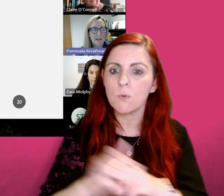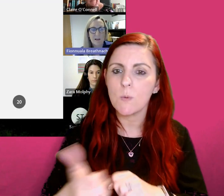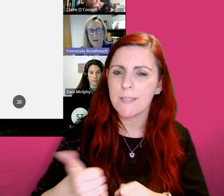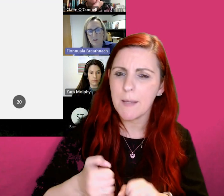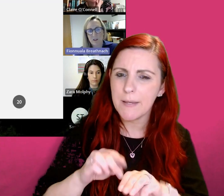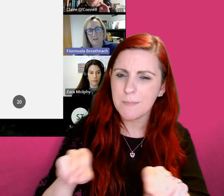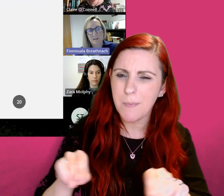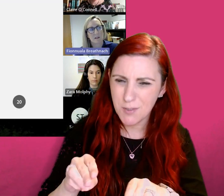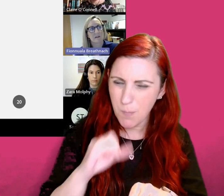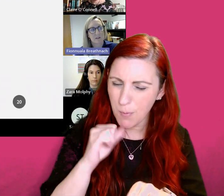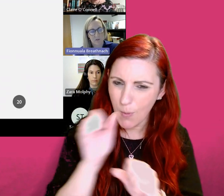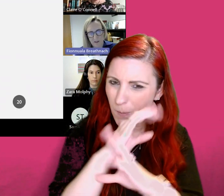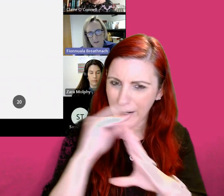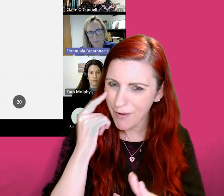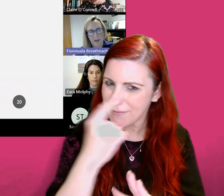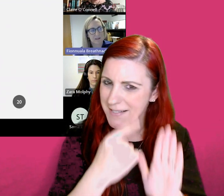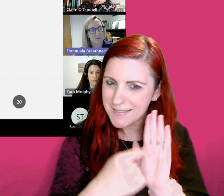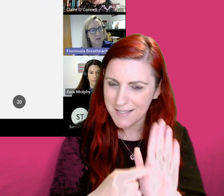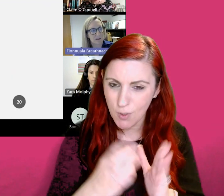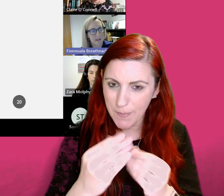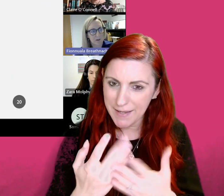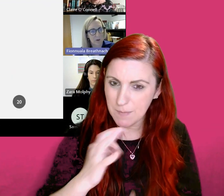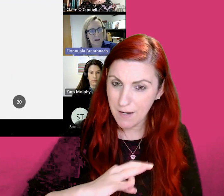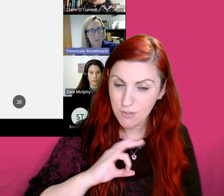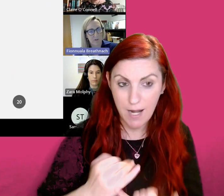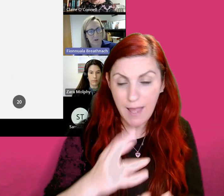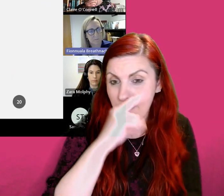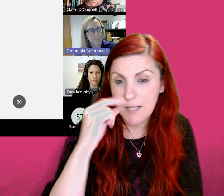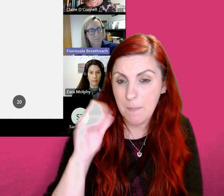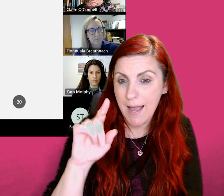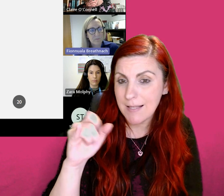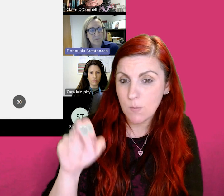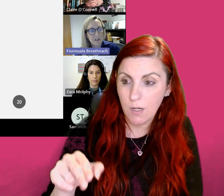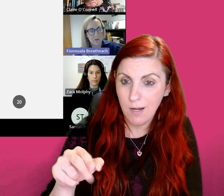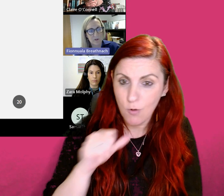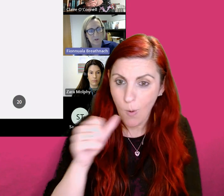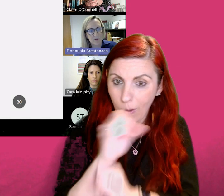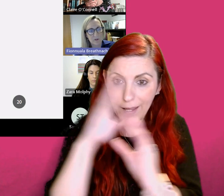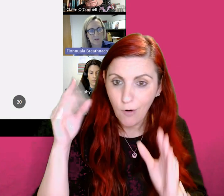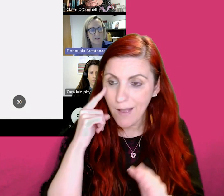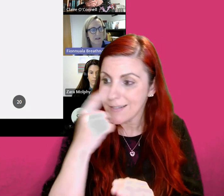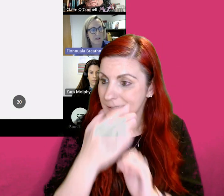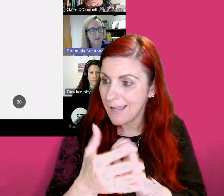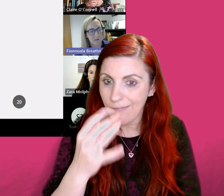any clear evidence that for example aspirin is in any way helpful so this is just an example